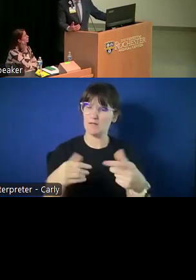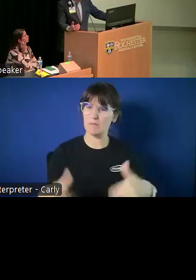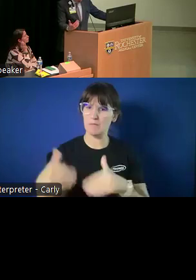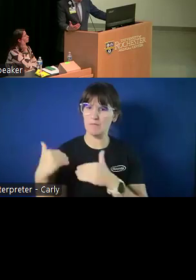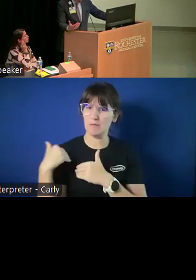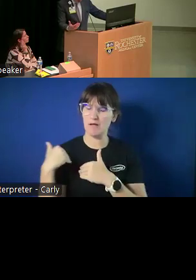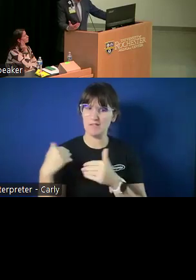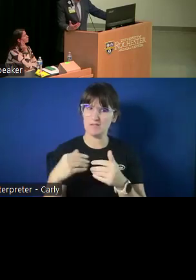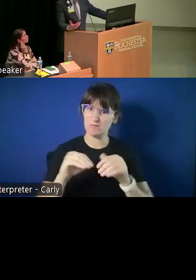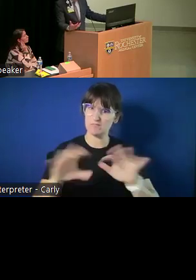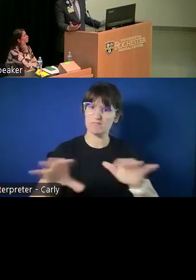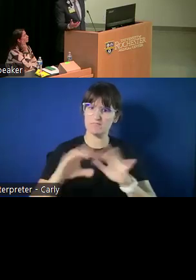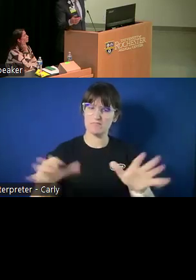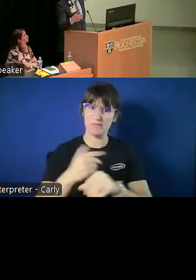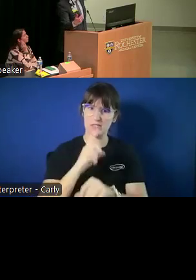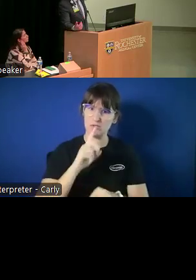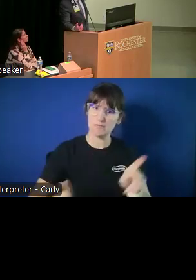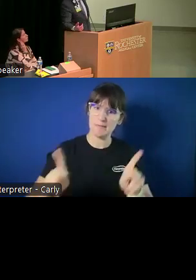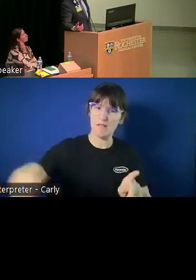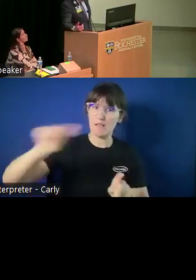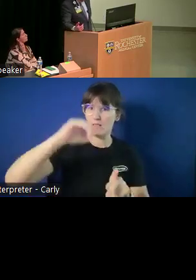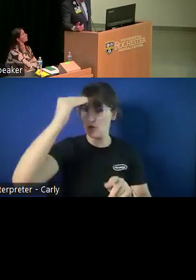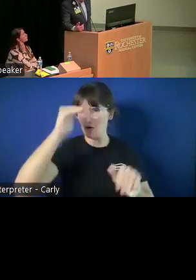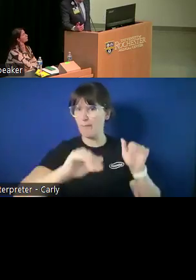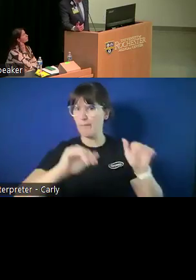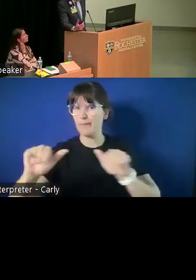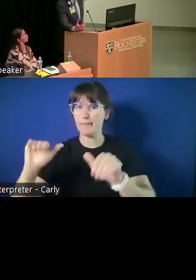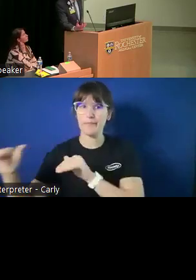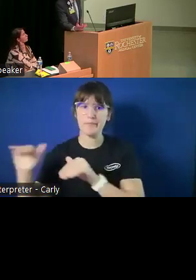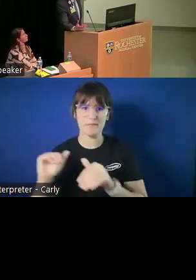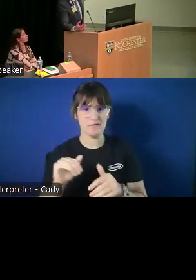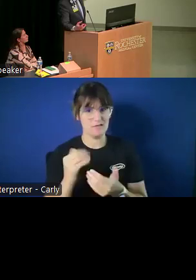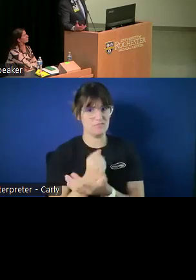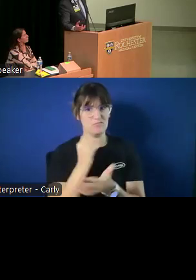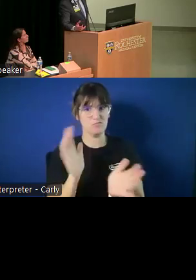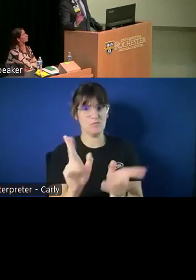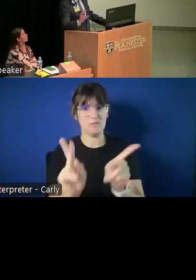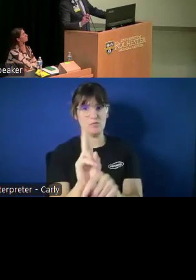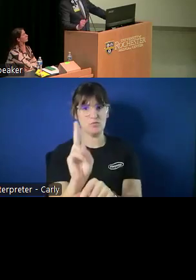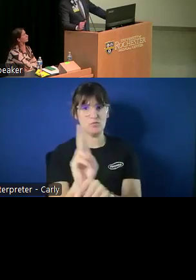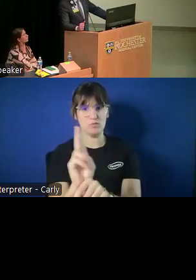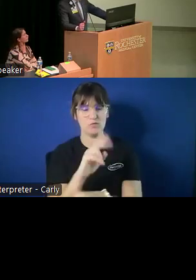amplify these services and to destigmatize their use and so now through the internet